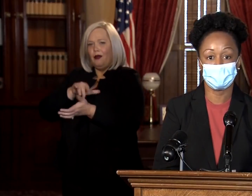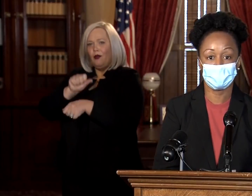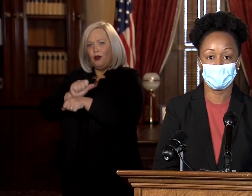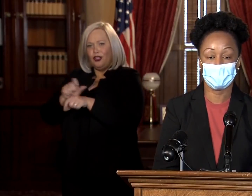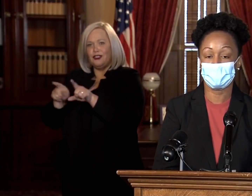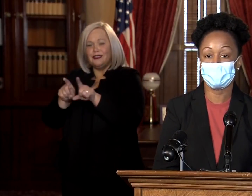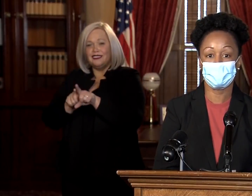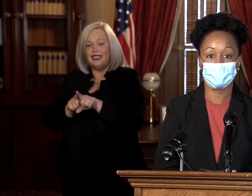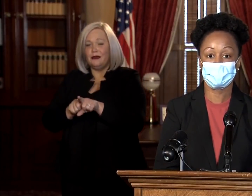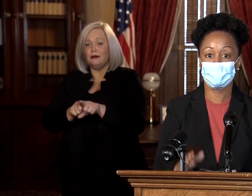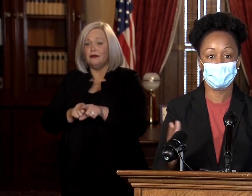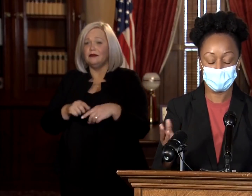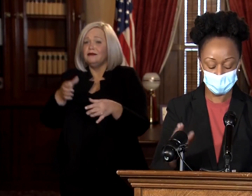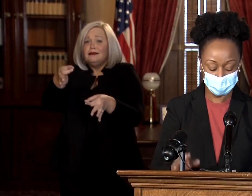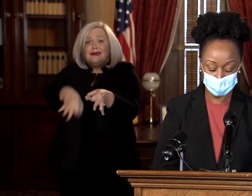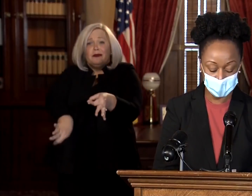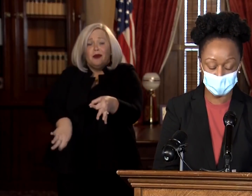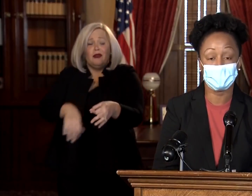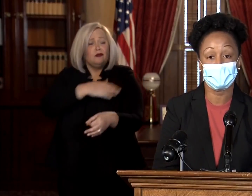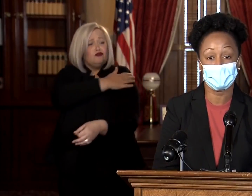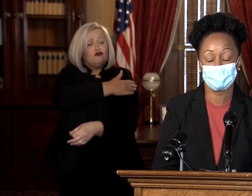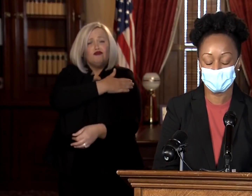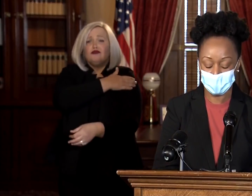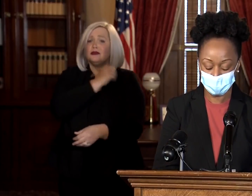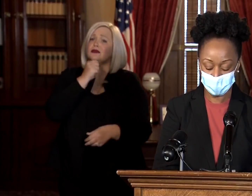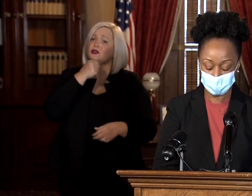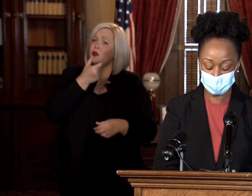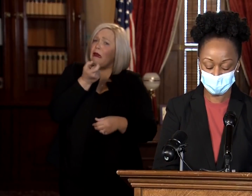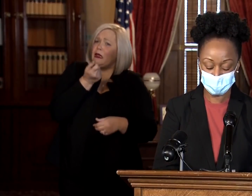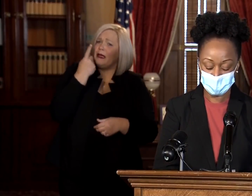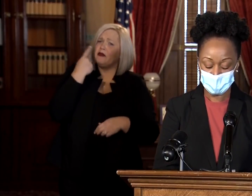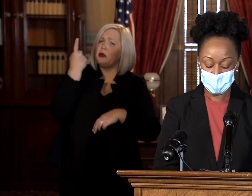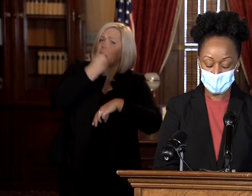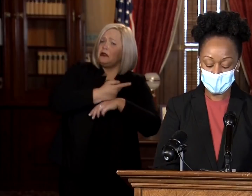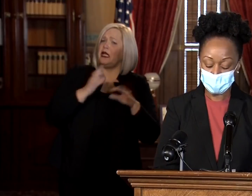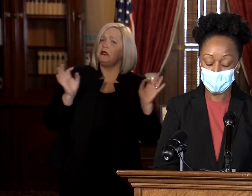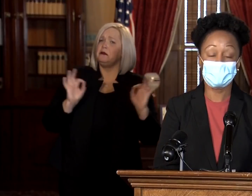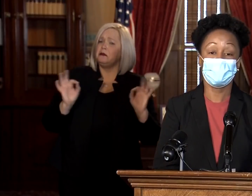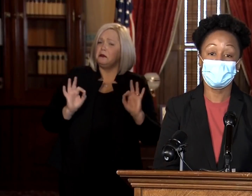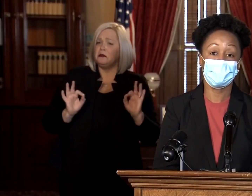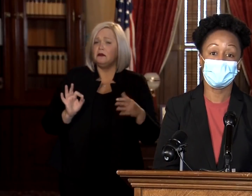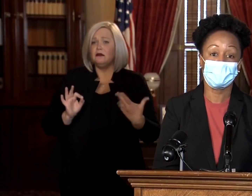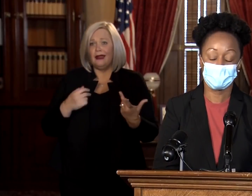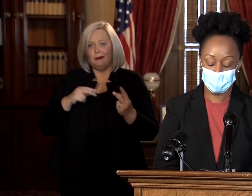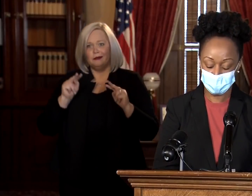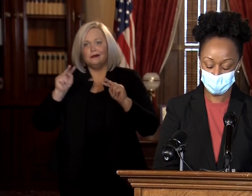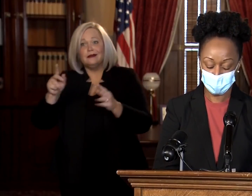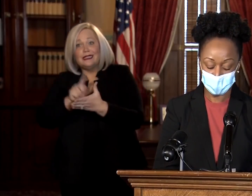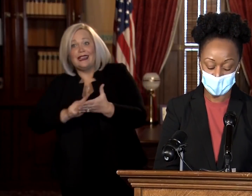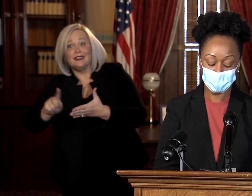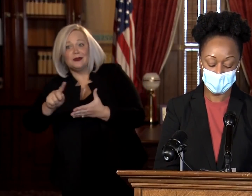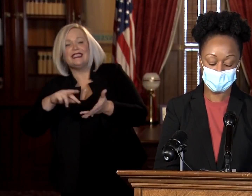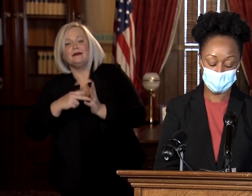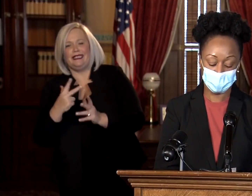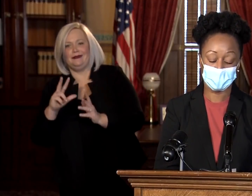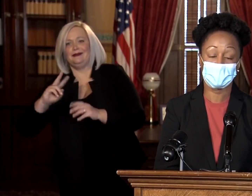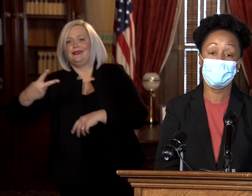a couple of weeks ago with other front line health care workers front line health care workers and the process was very simple. and the process was very simple. My arm was sore for about a day My arm was sore for about a day after I got the Vaccine and I’m